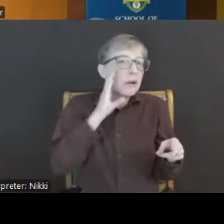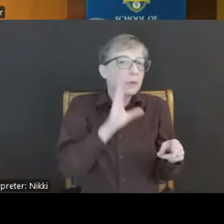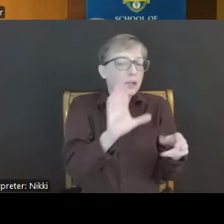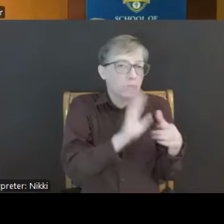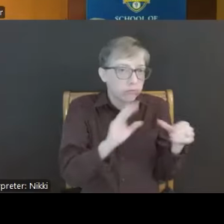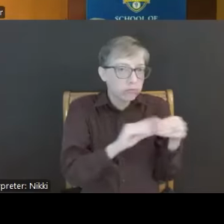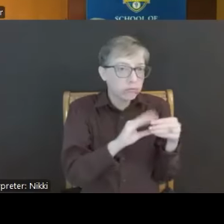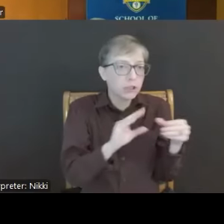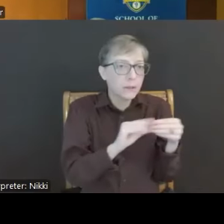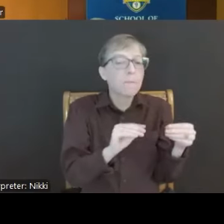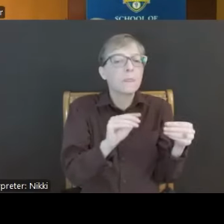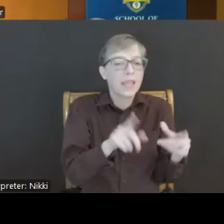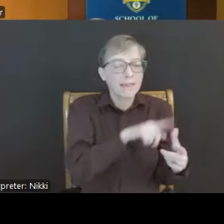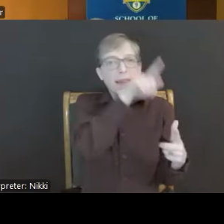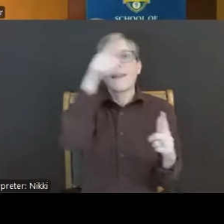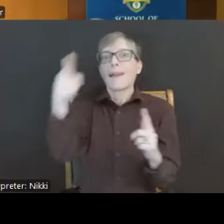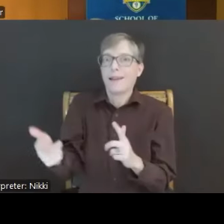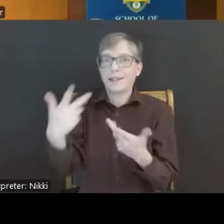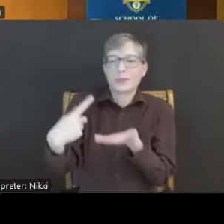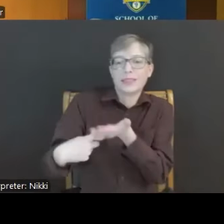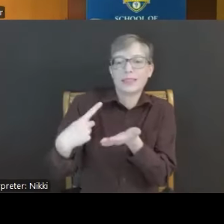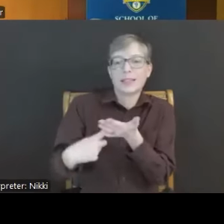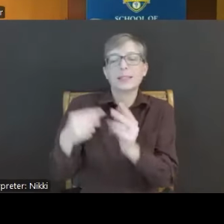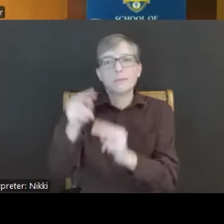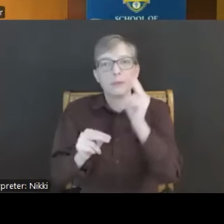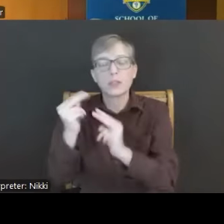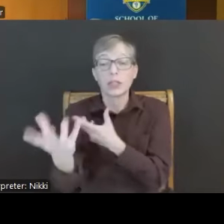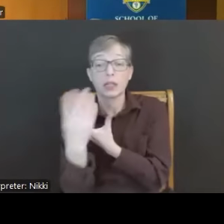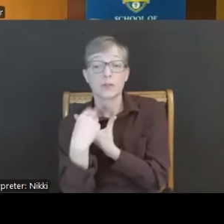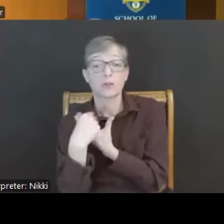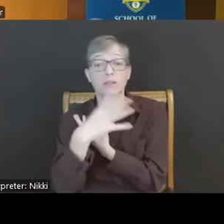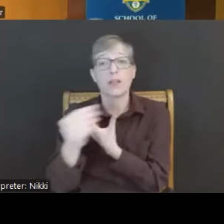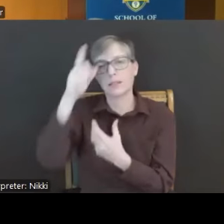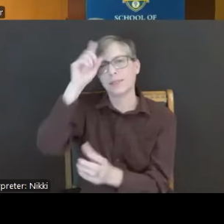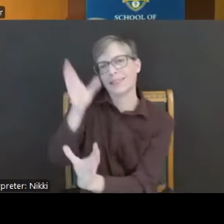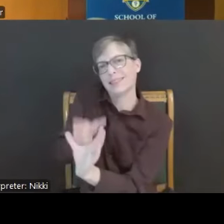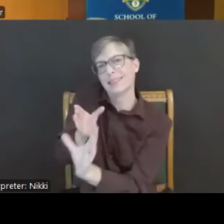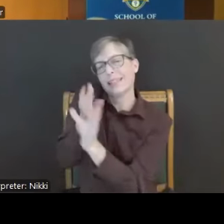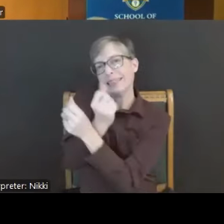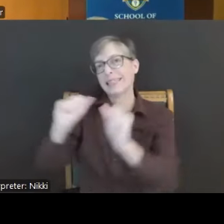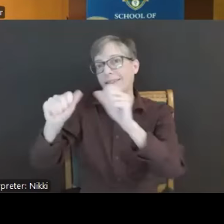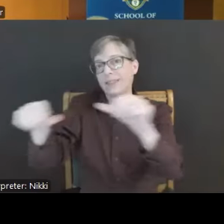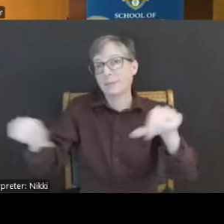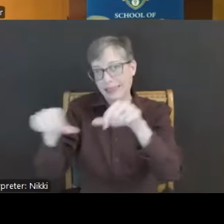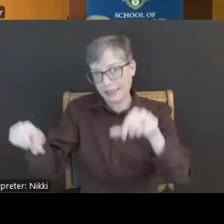to talk about building inclusive and psychological safe spaces um the initiation and implementation